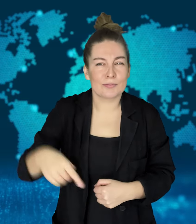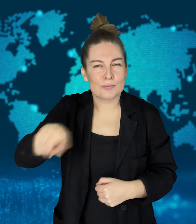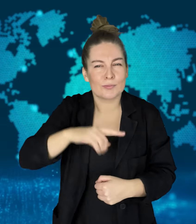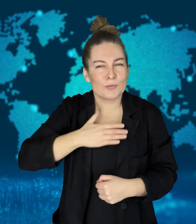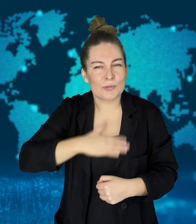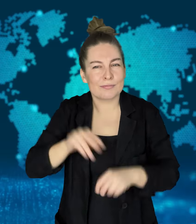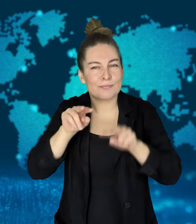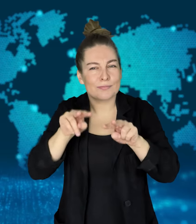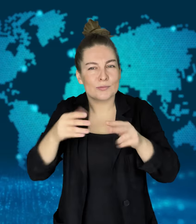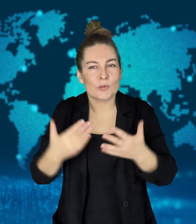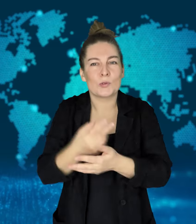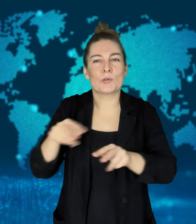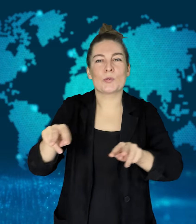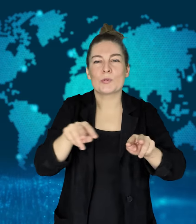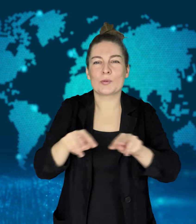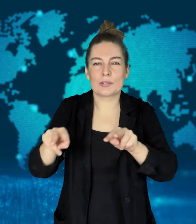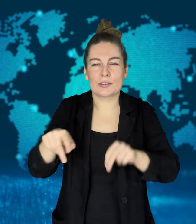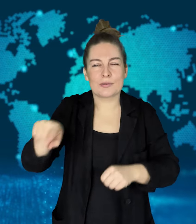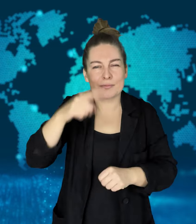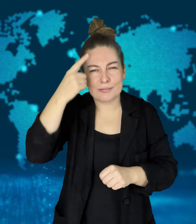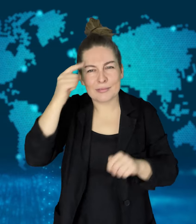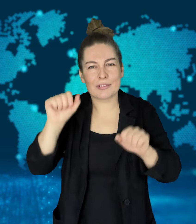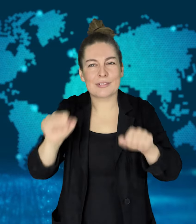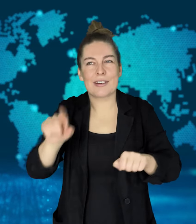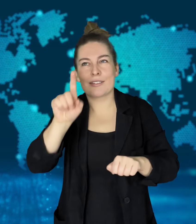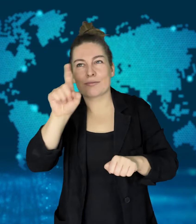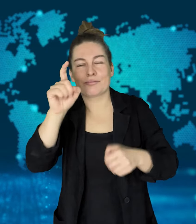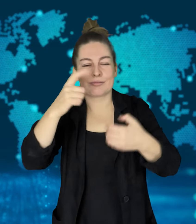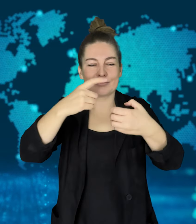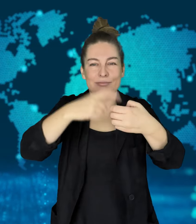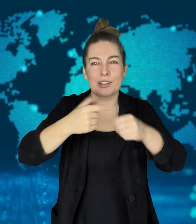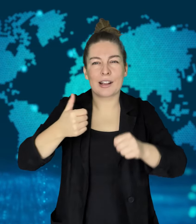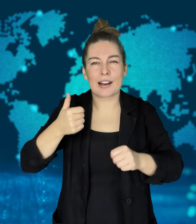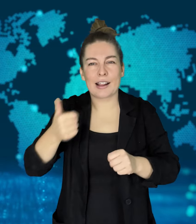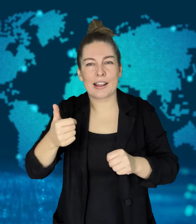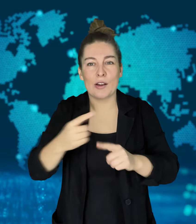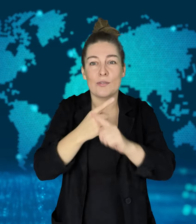Don't forget to subscribe, like, and follow H3 World TV to